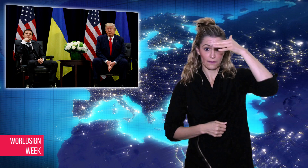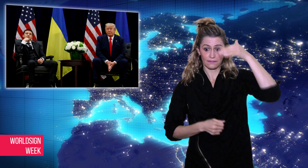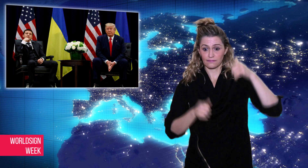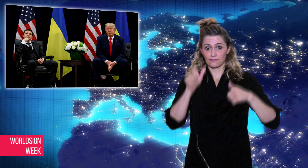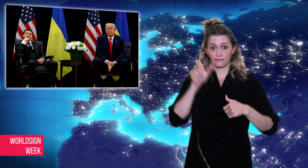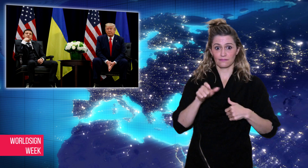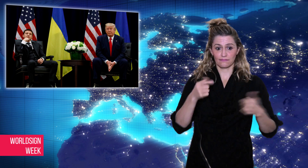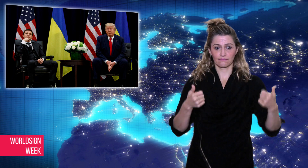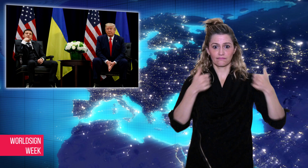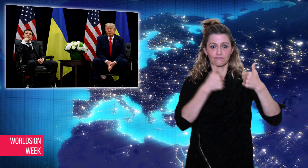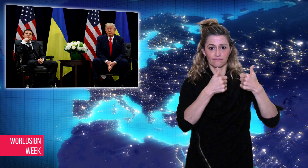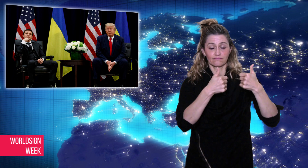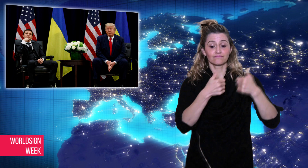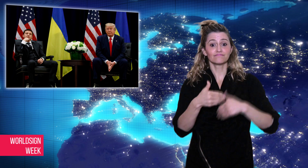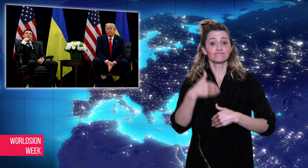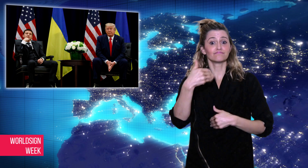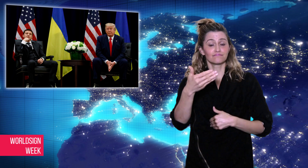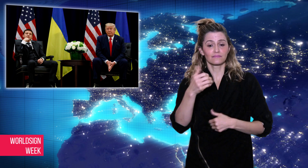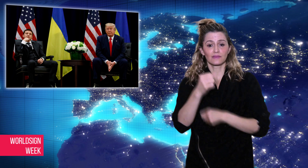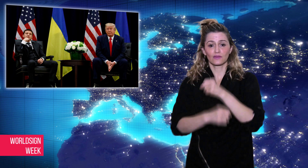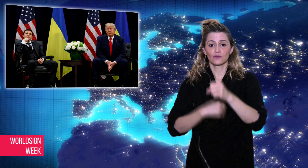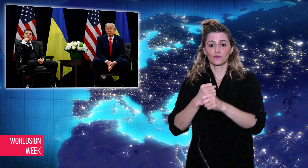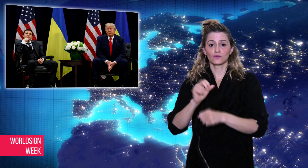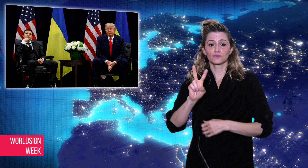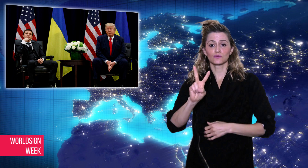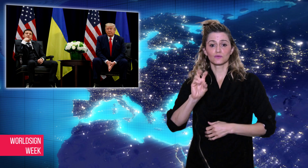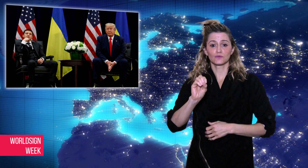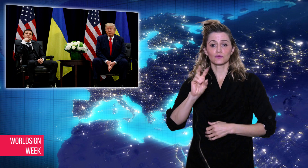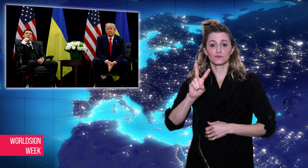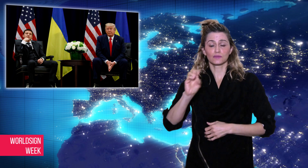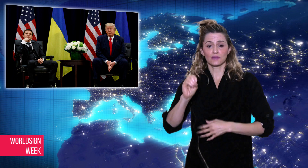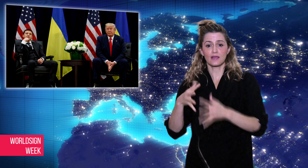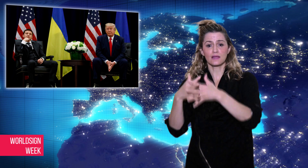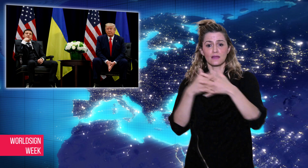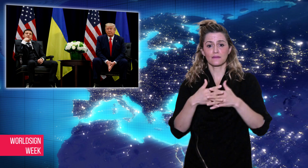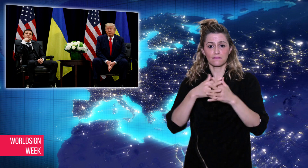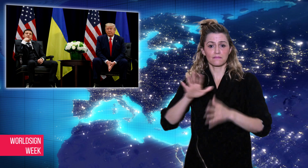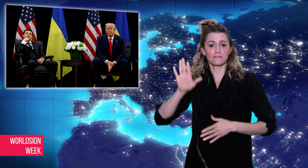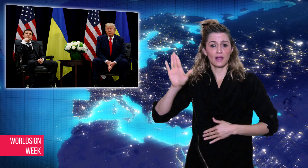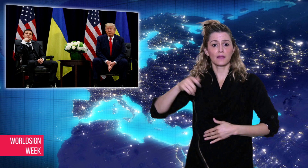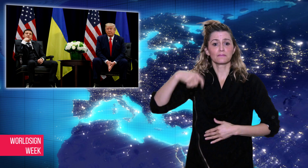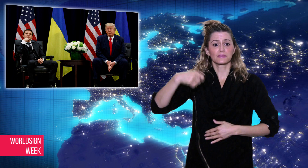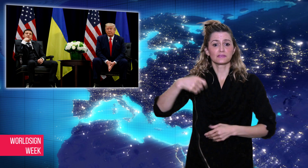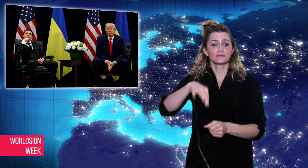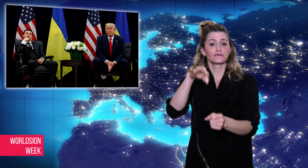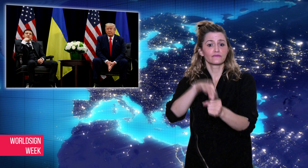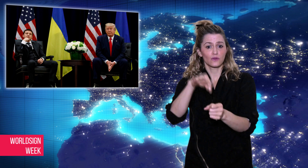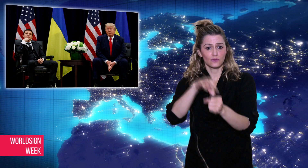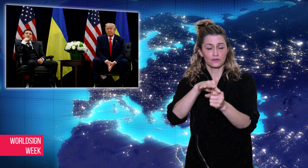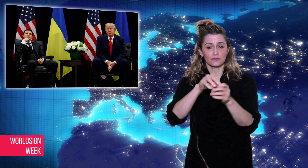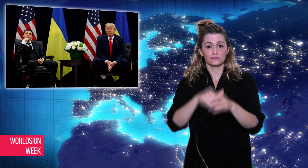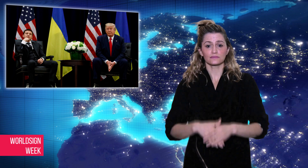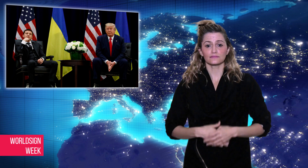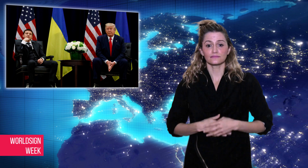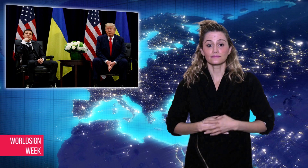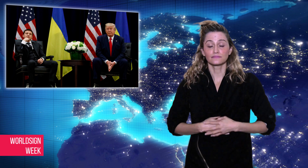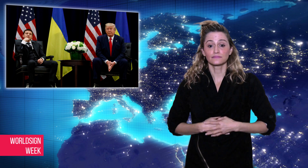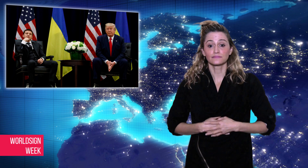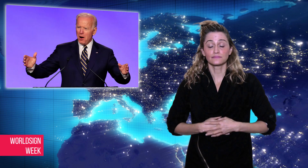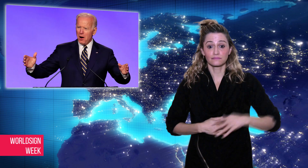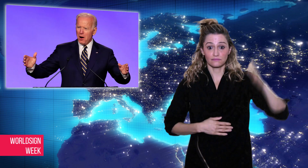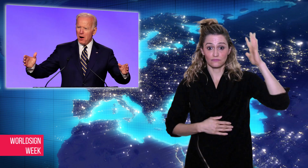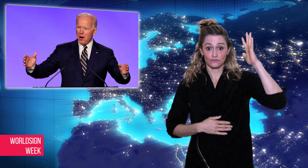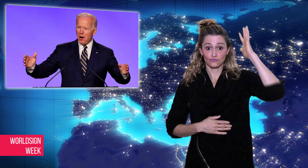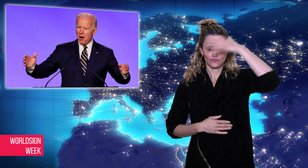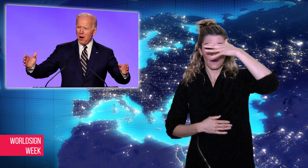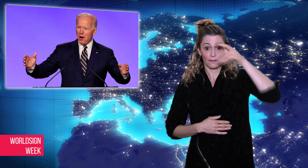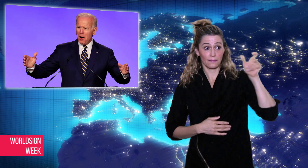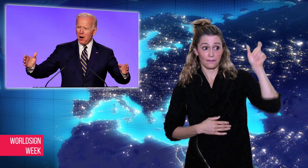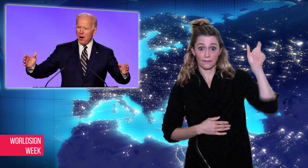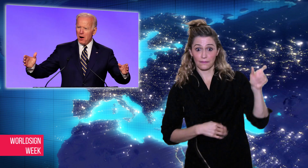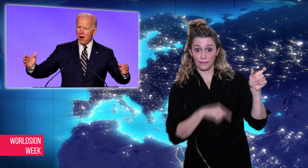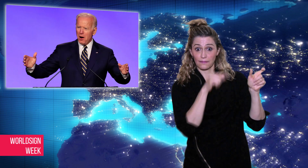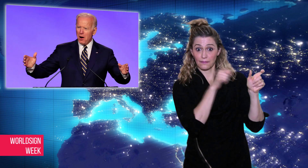presidential candidate challenging Trump in the